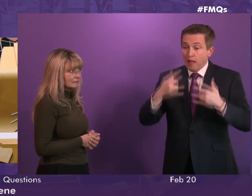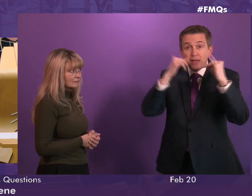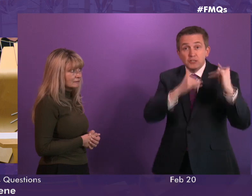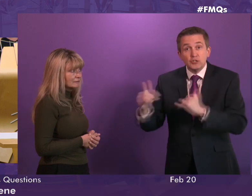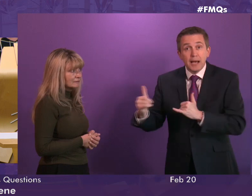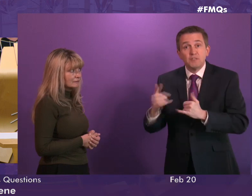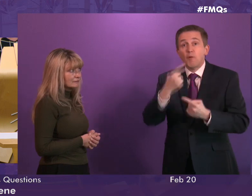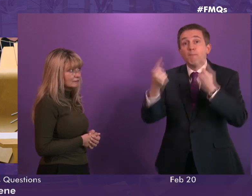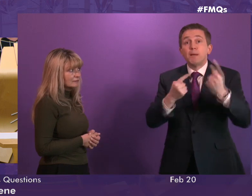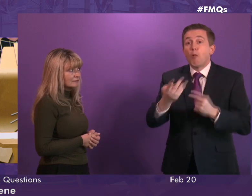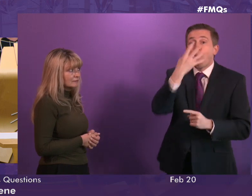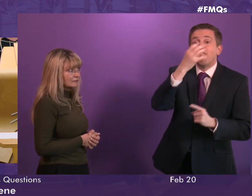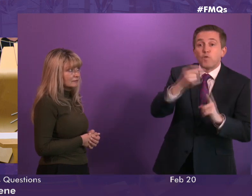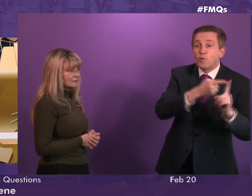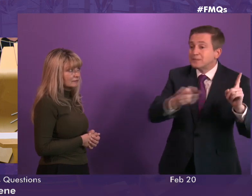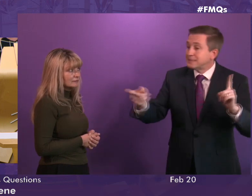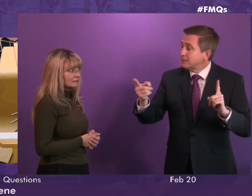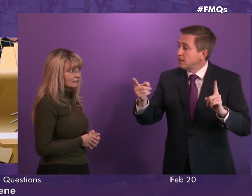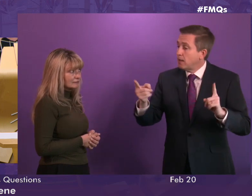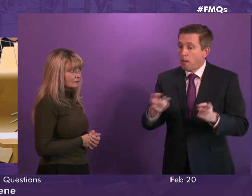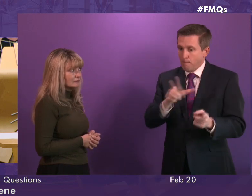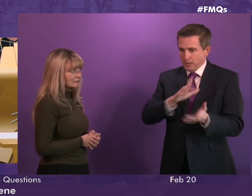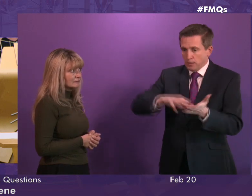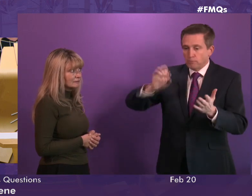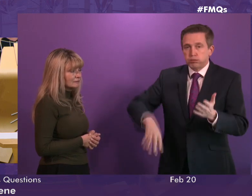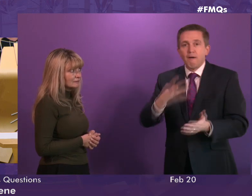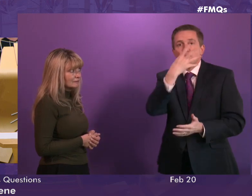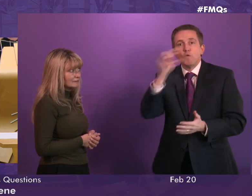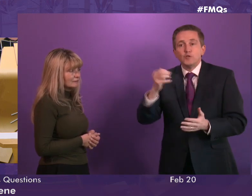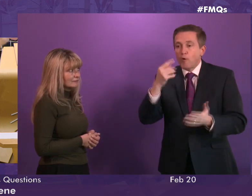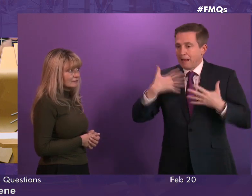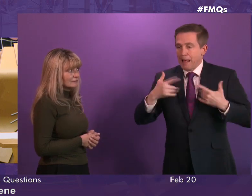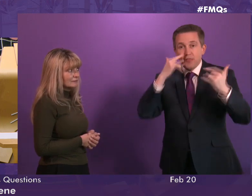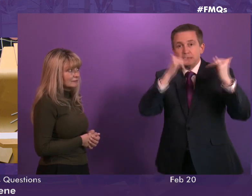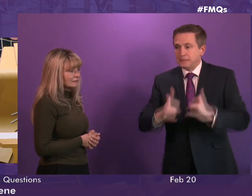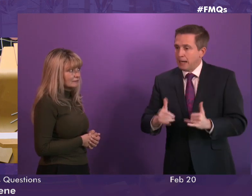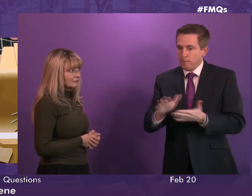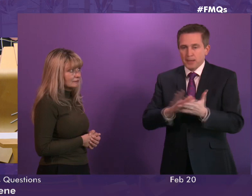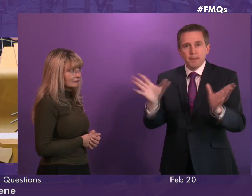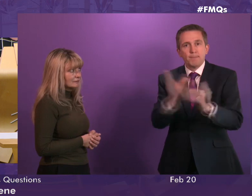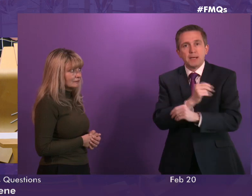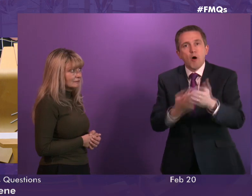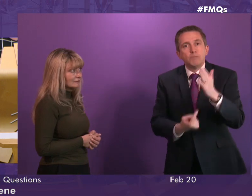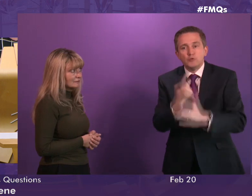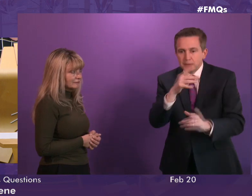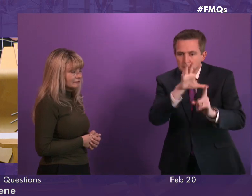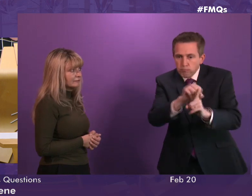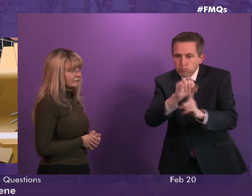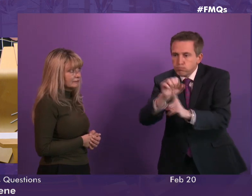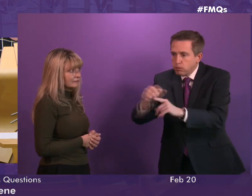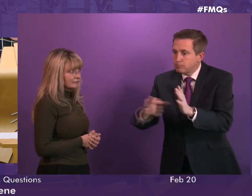Scotland, given that that has removed a vital opportunity to identify potential cases at an earlier age?